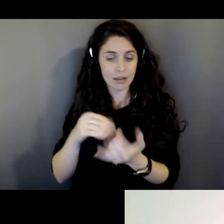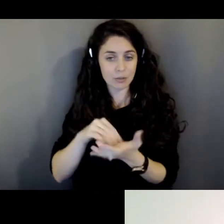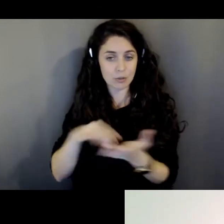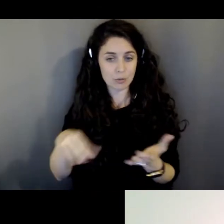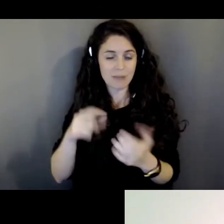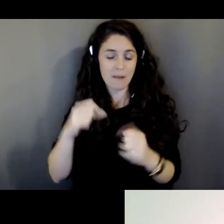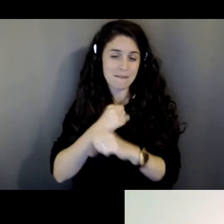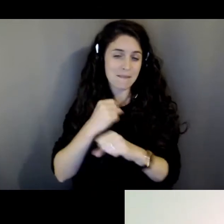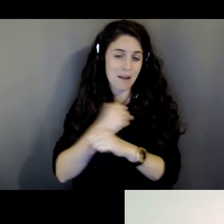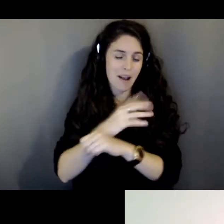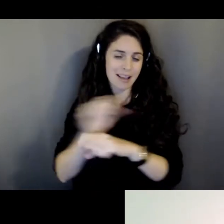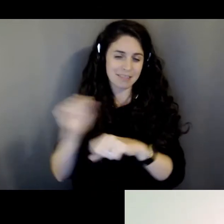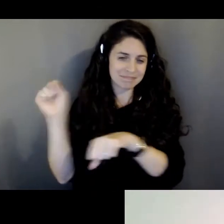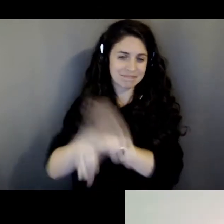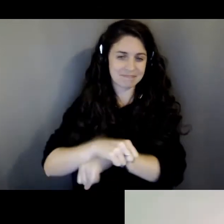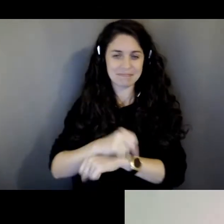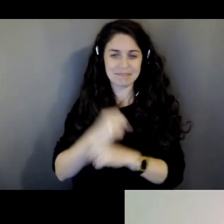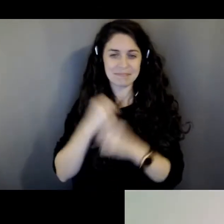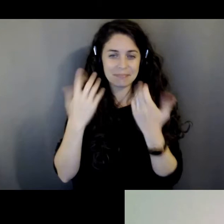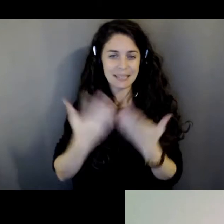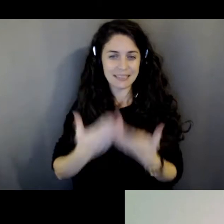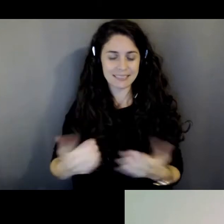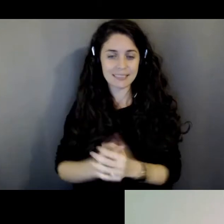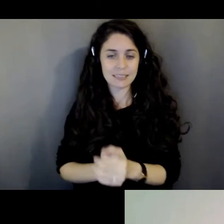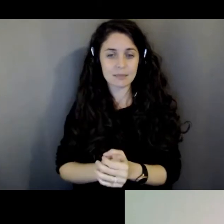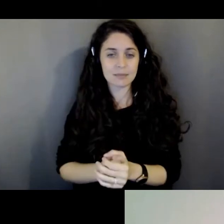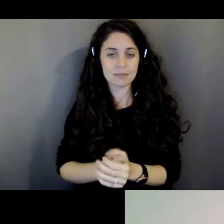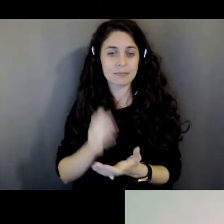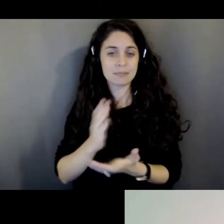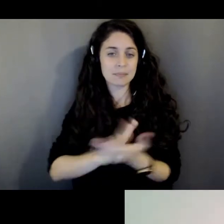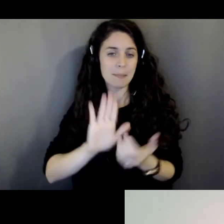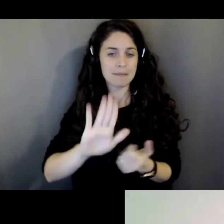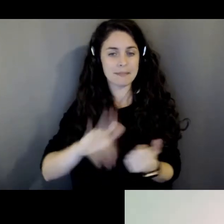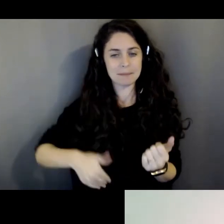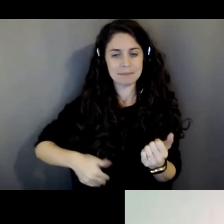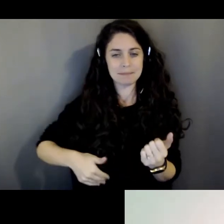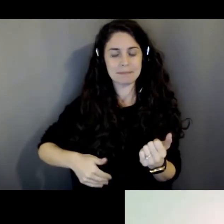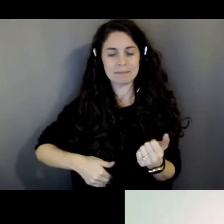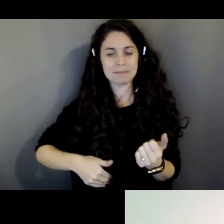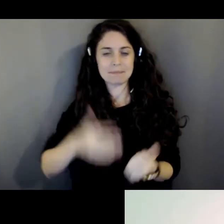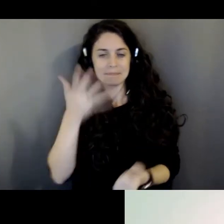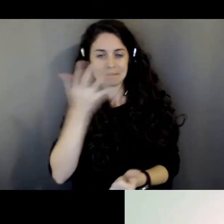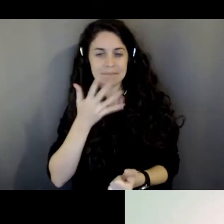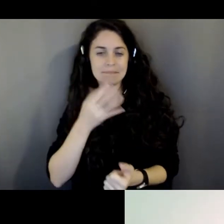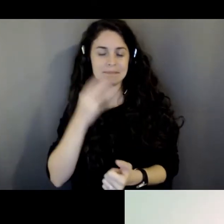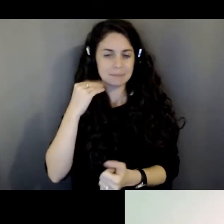and as he puts it, as part of his punctilious nature, demeanor, and experience, his advocacy for